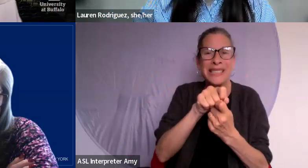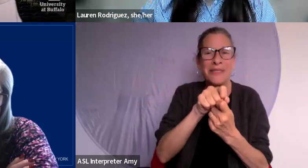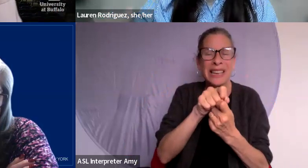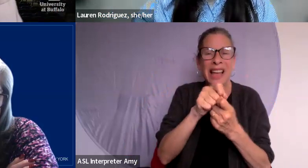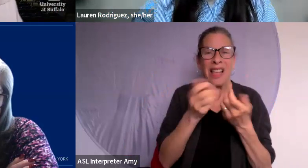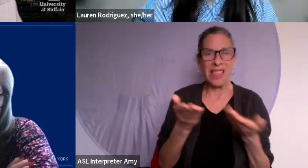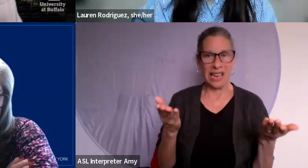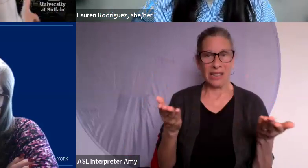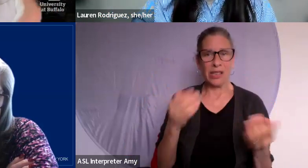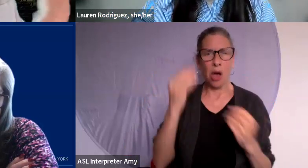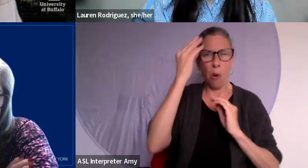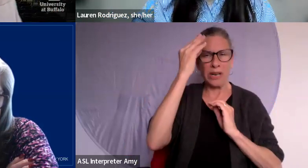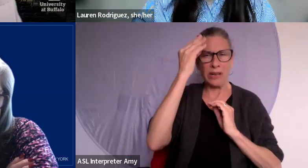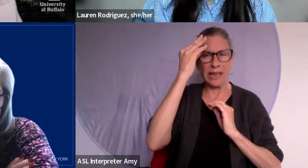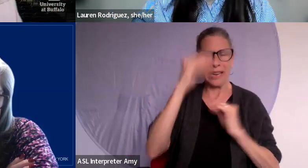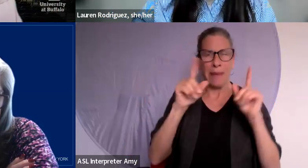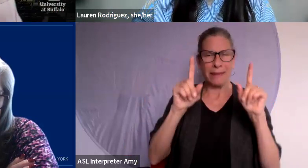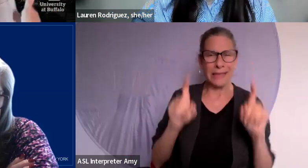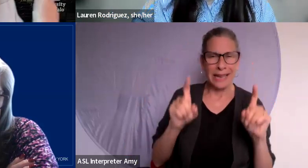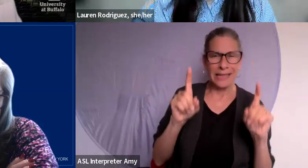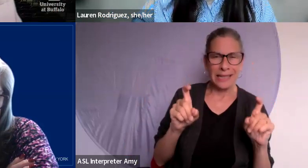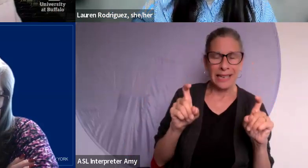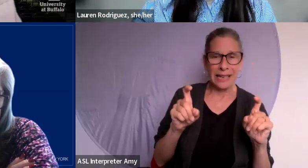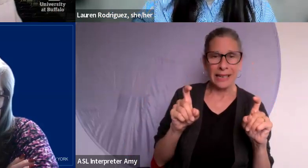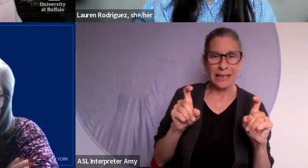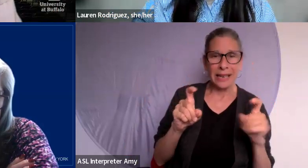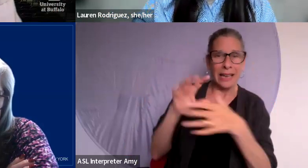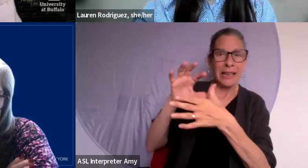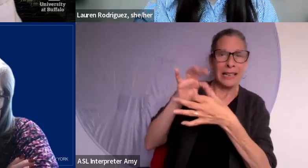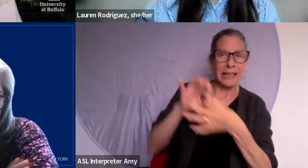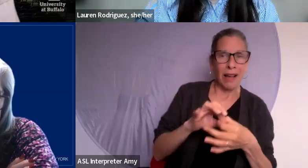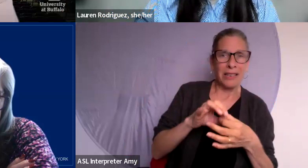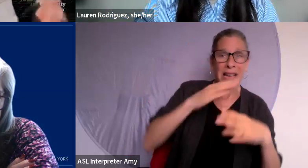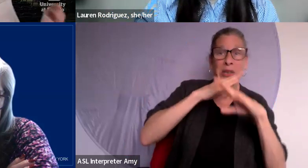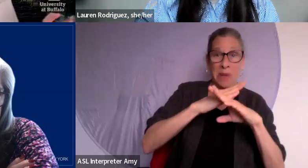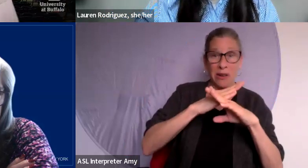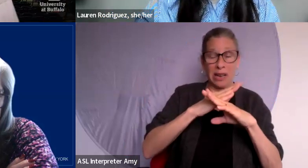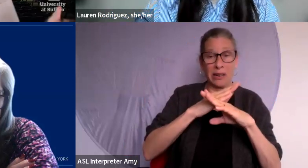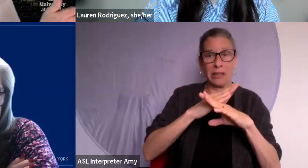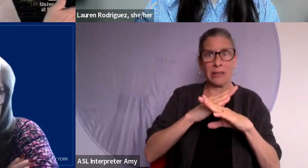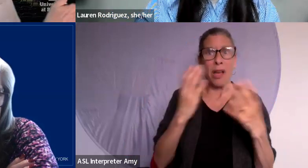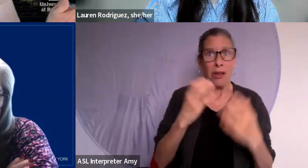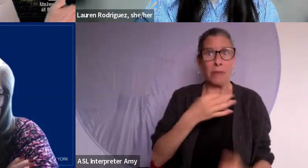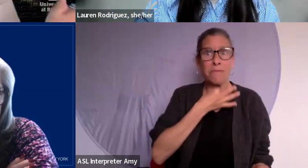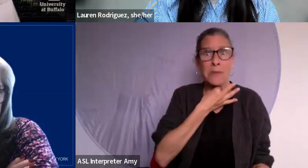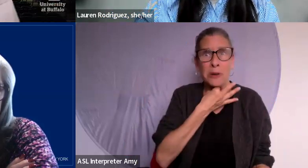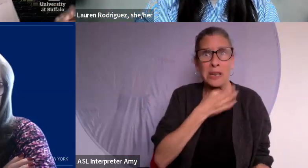And when you're thinking about testing, in the context of barriers, you want to know, if somebody's trying to complete a